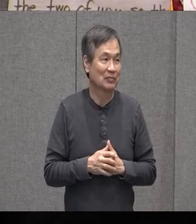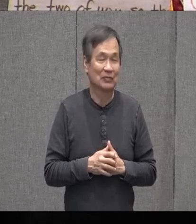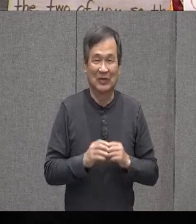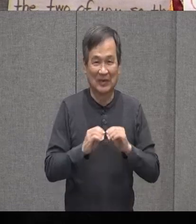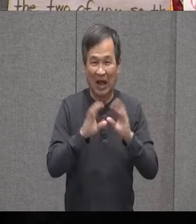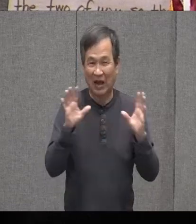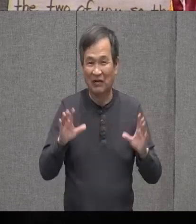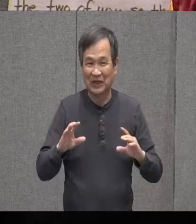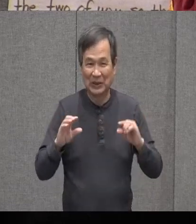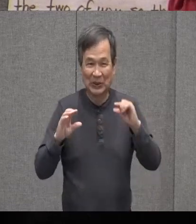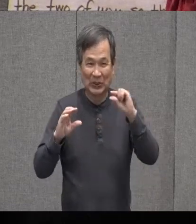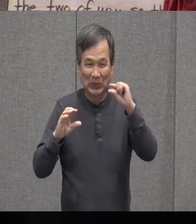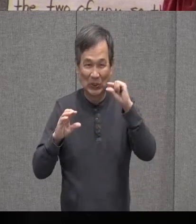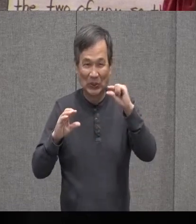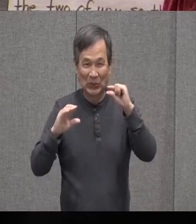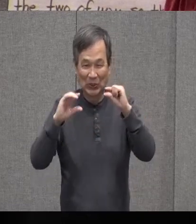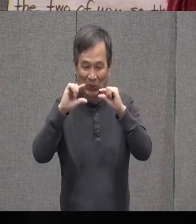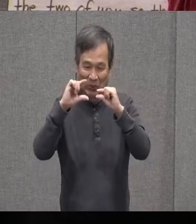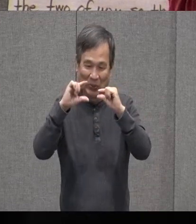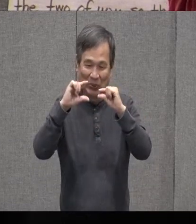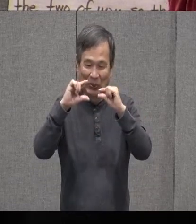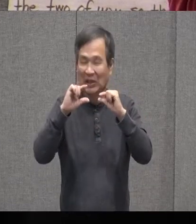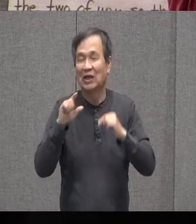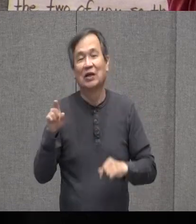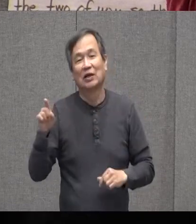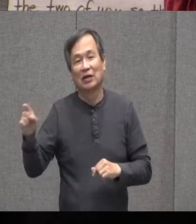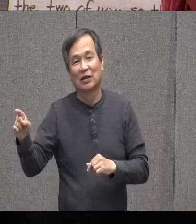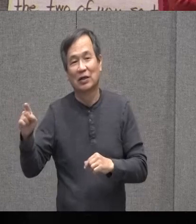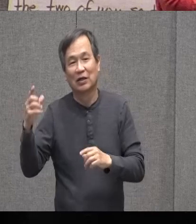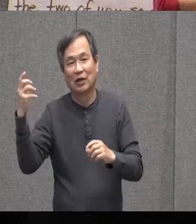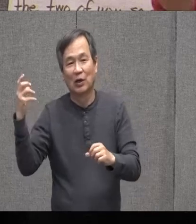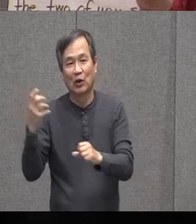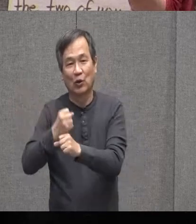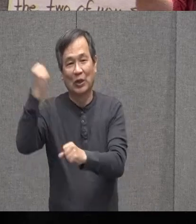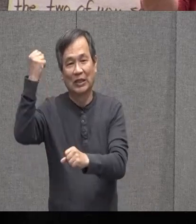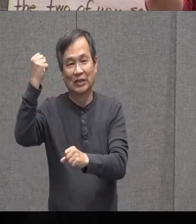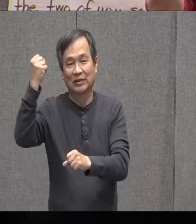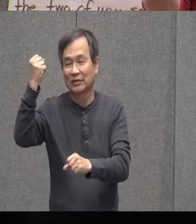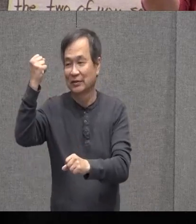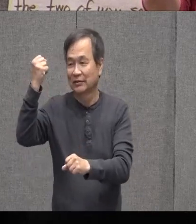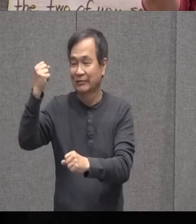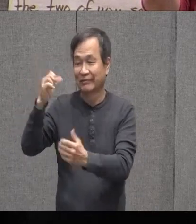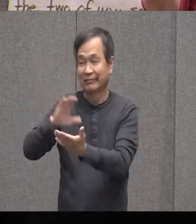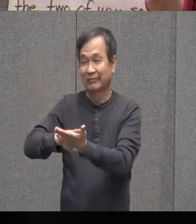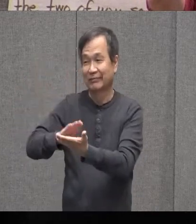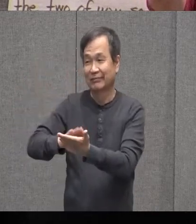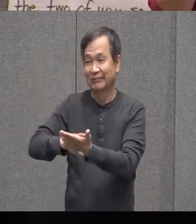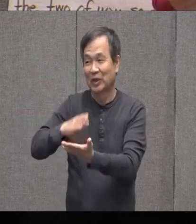she's probably the winner if this particular game. I have to give it to you. You were a tough battle.